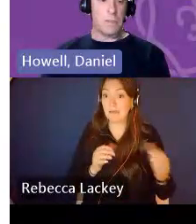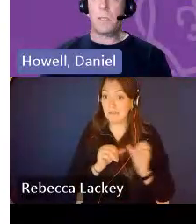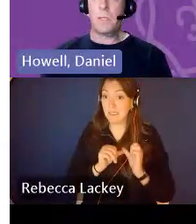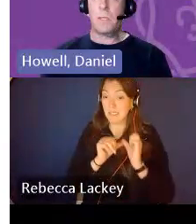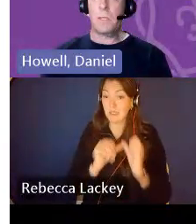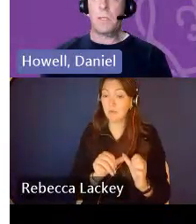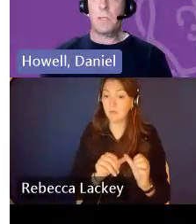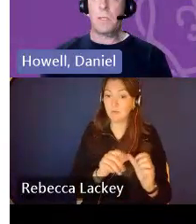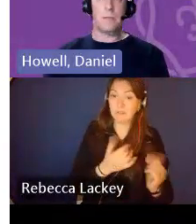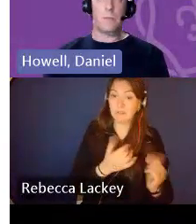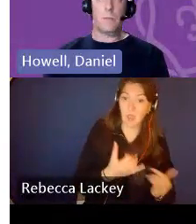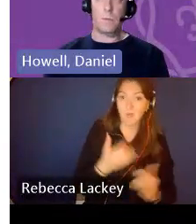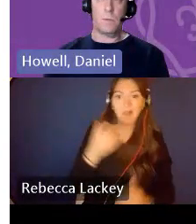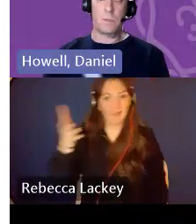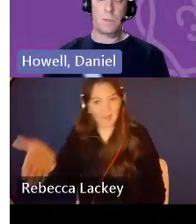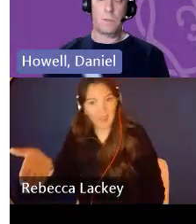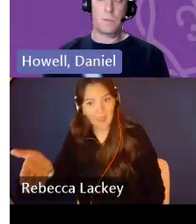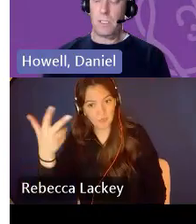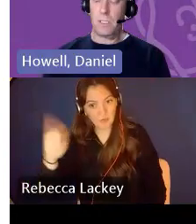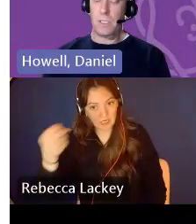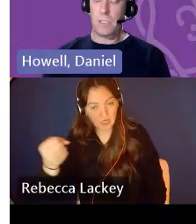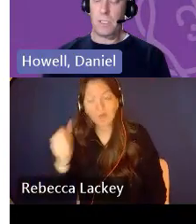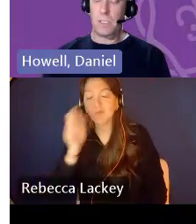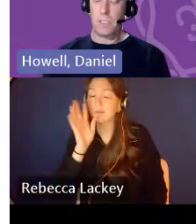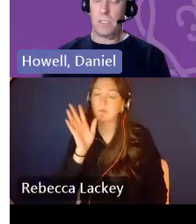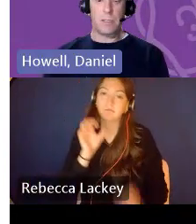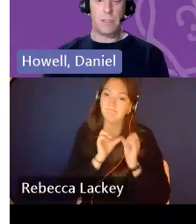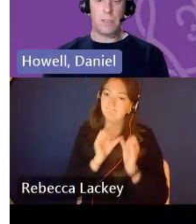now and then. As I mentioned, we we'll we'll keep our orbits about us to make